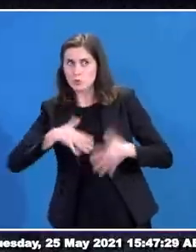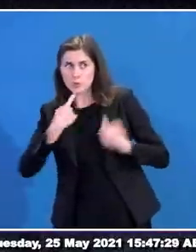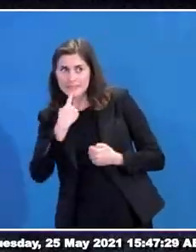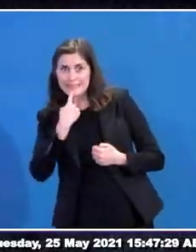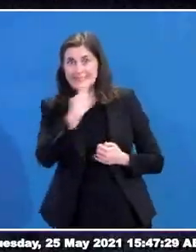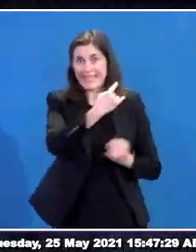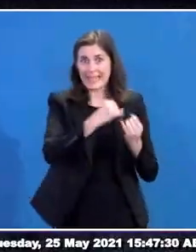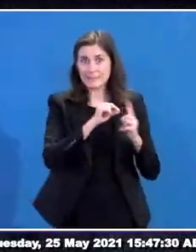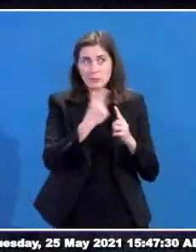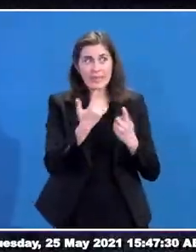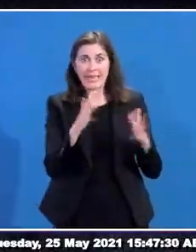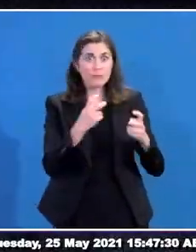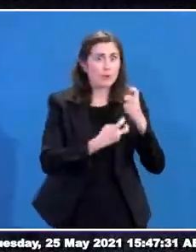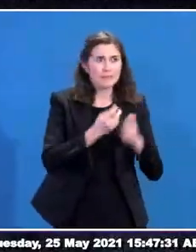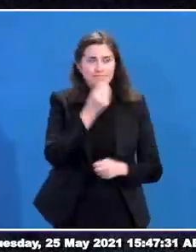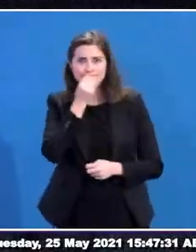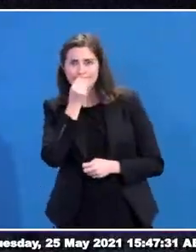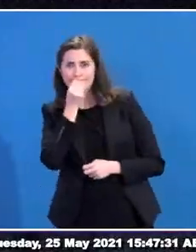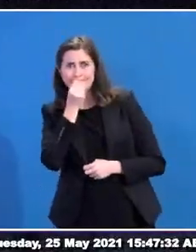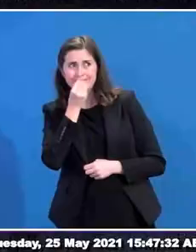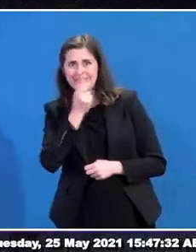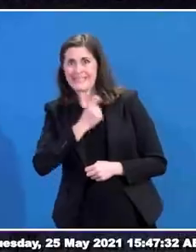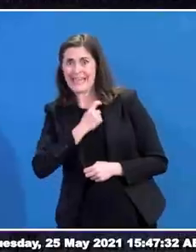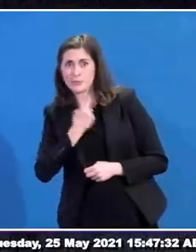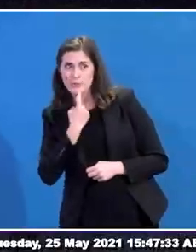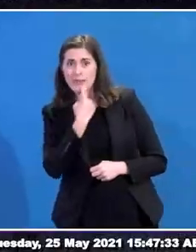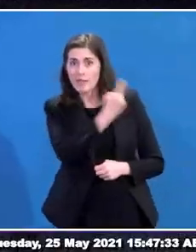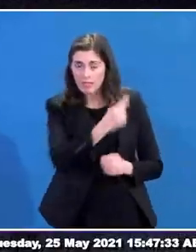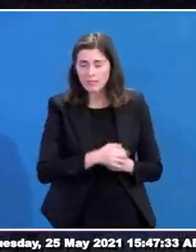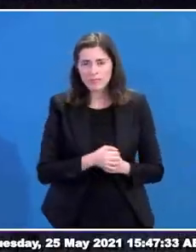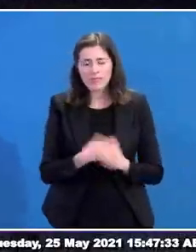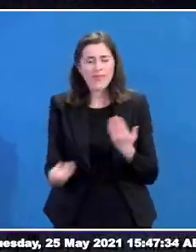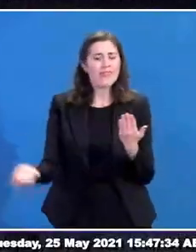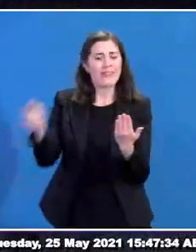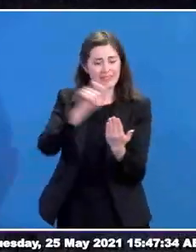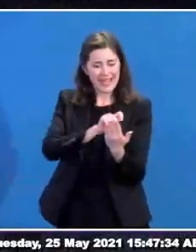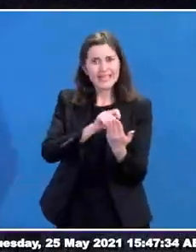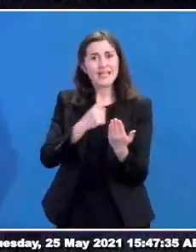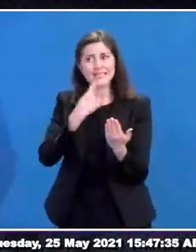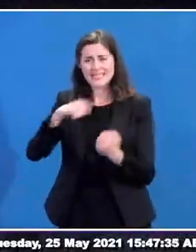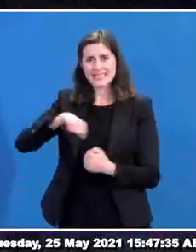Then over the page: The environment led staff to be wary of management and each other.